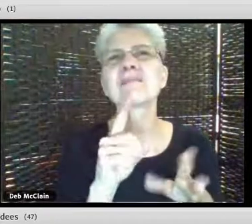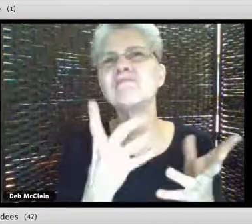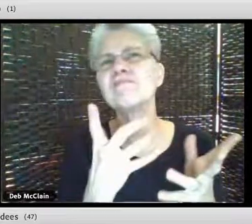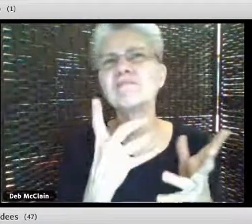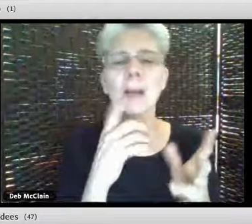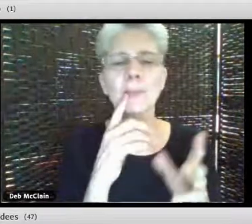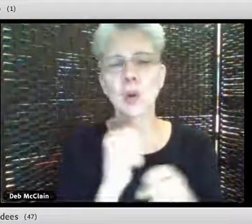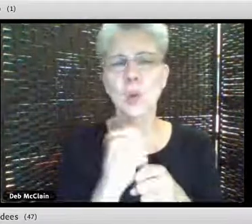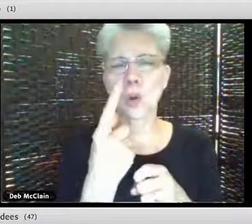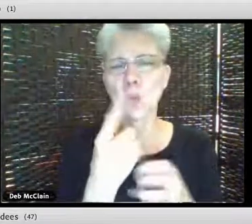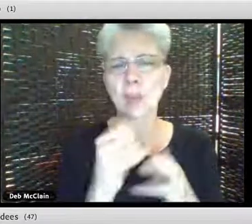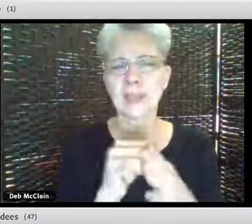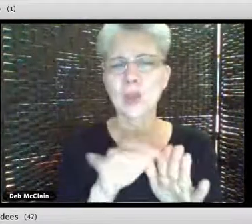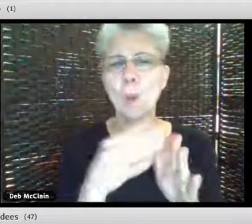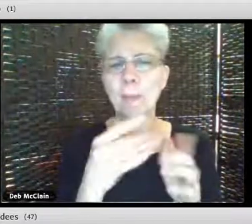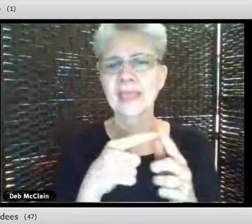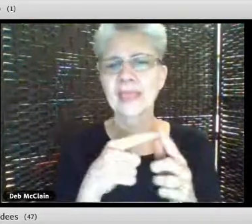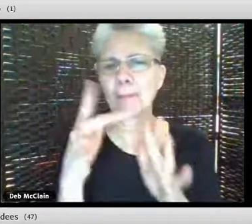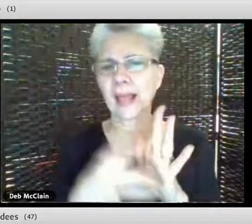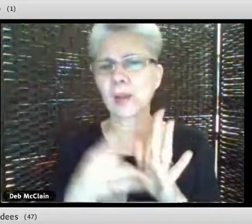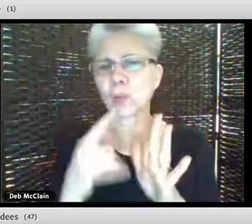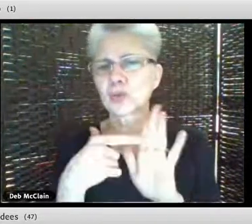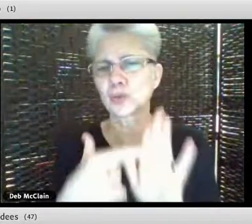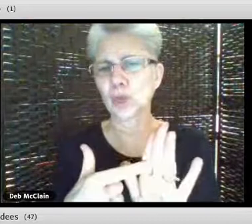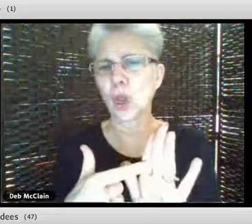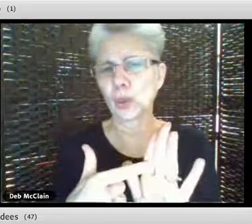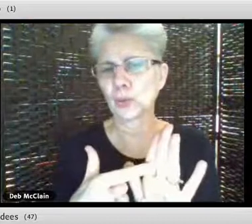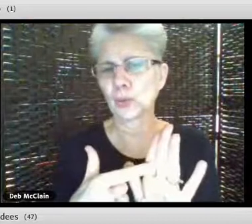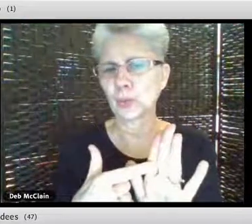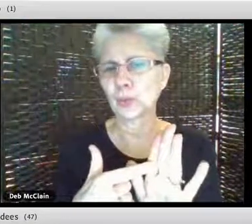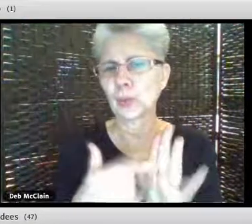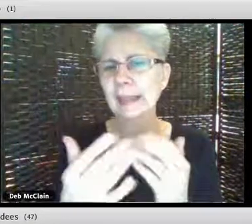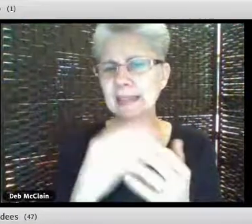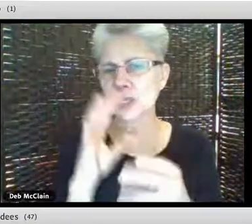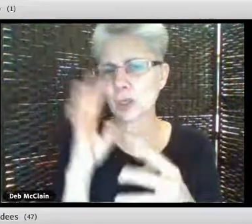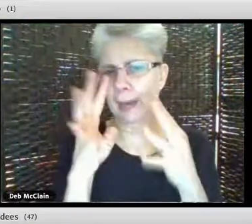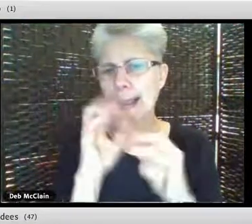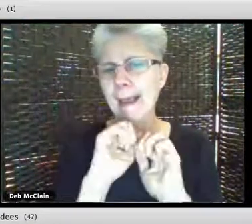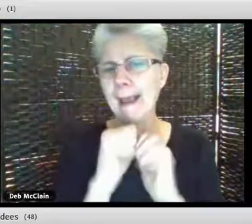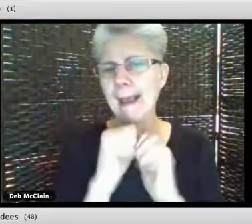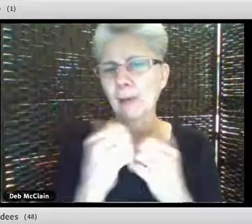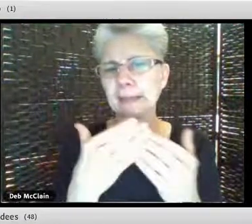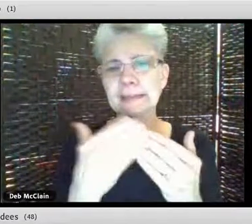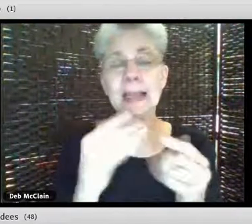I'm going to open a blank. Actually, I'm going to open one that's already done, and then I'll open a blank one real quick